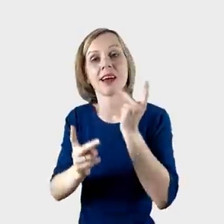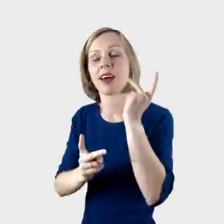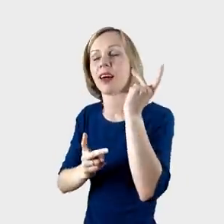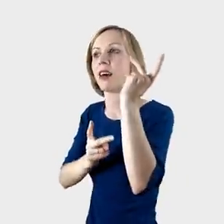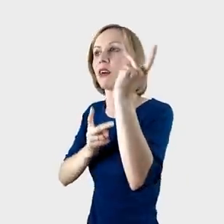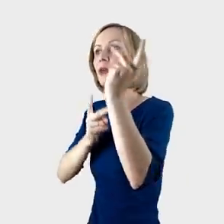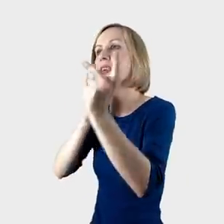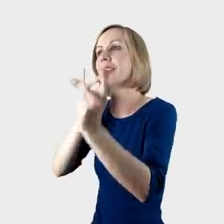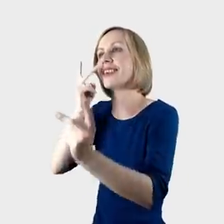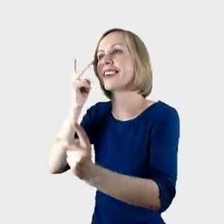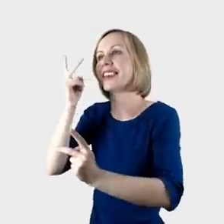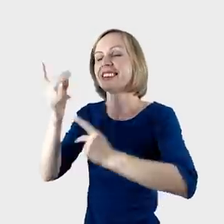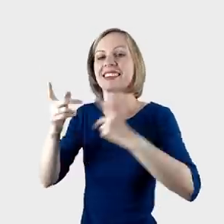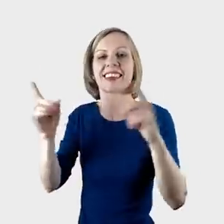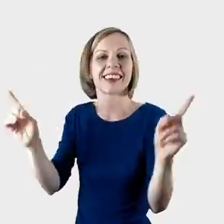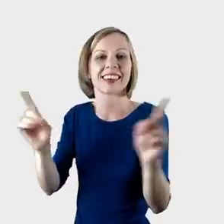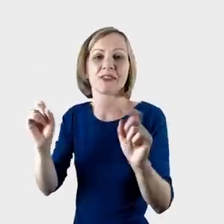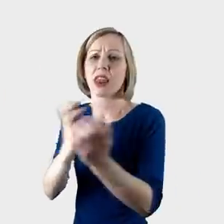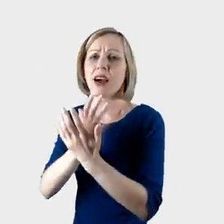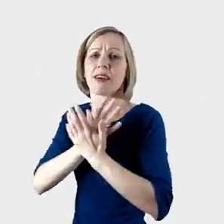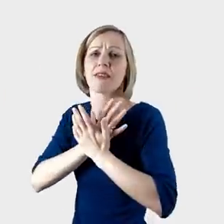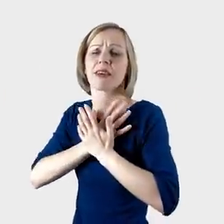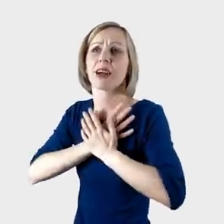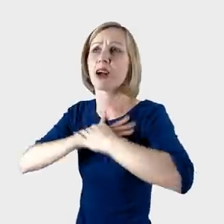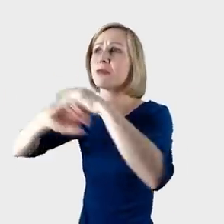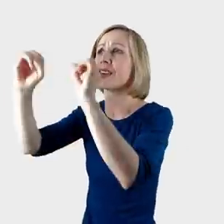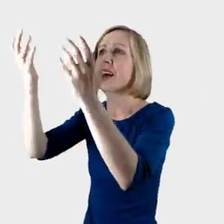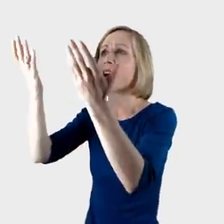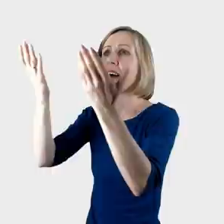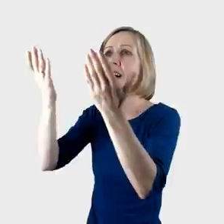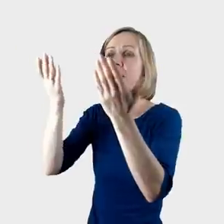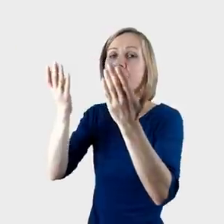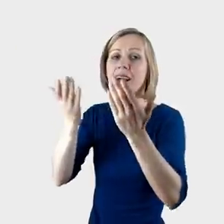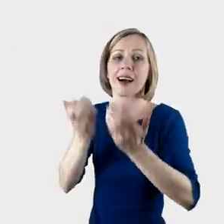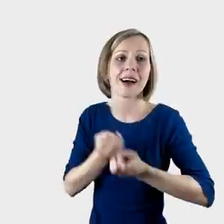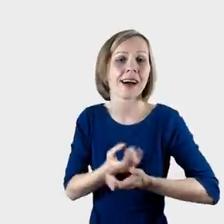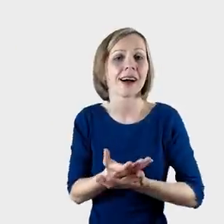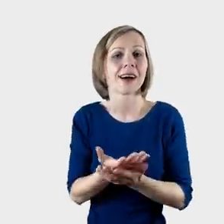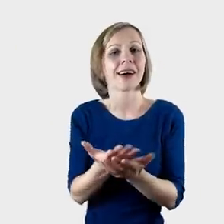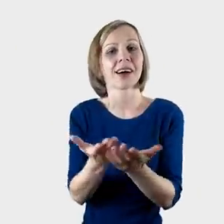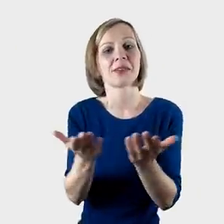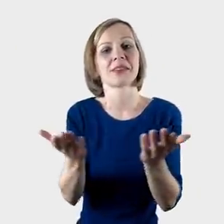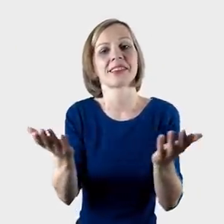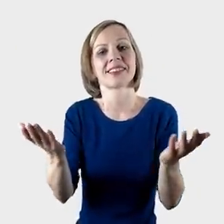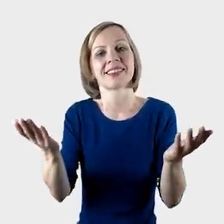And I will sing of love come down